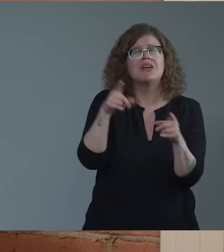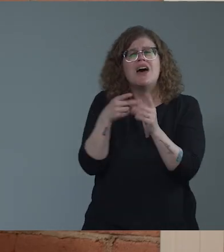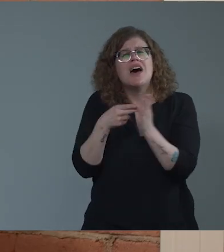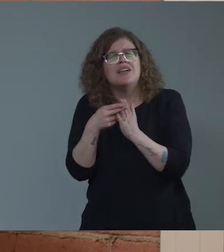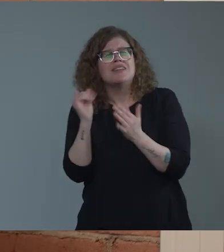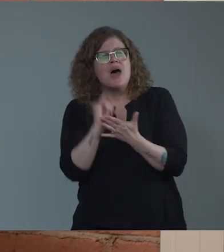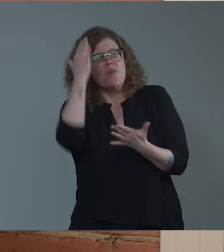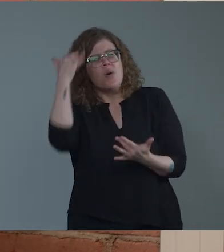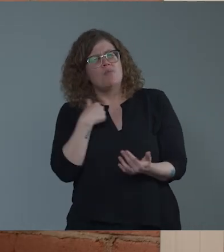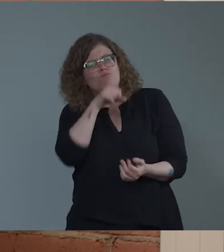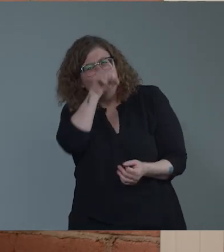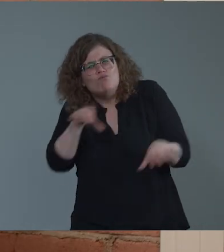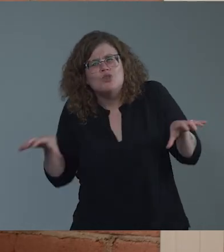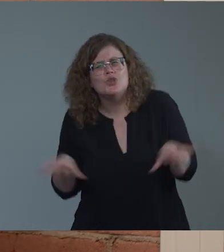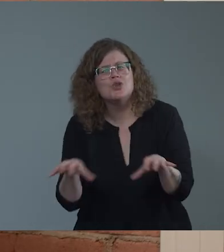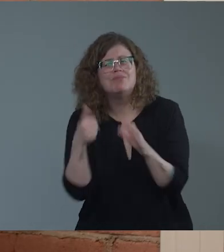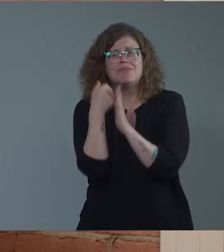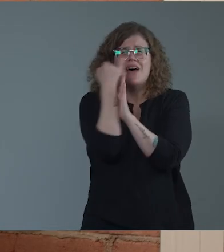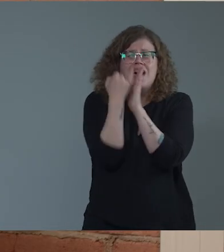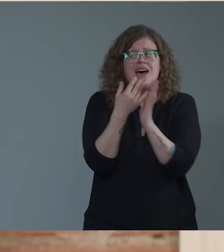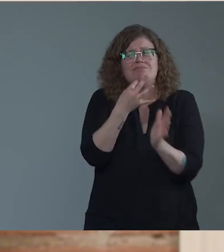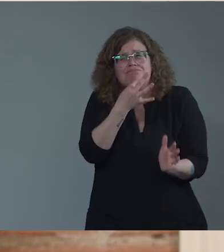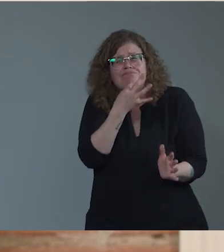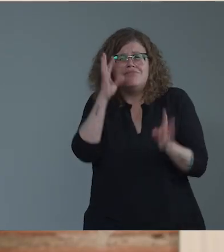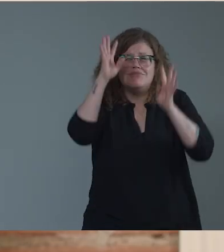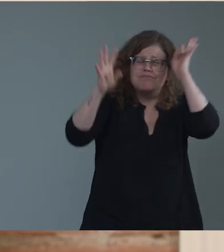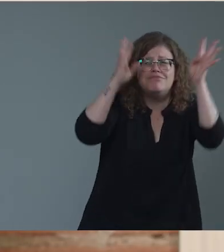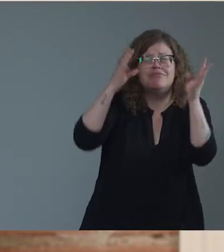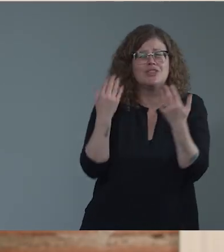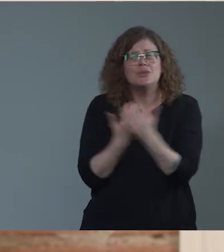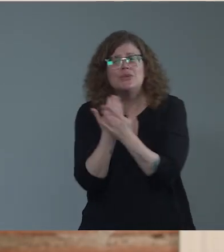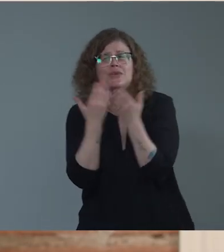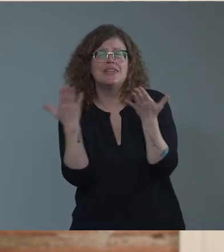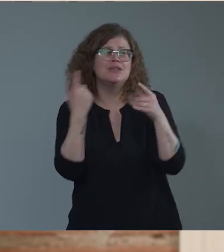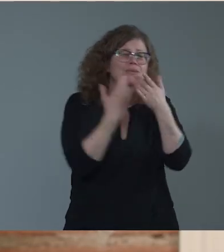so that you can create your projects with success. Most of us don't understand the process of public art.